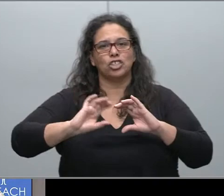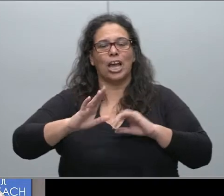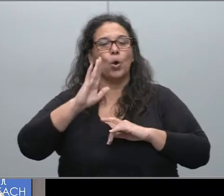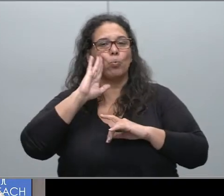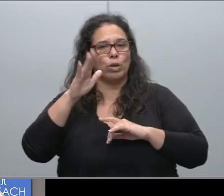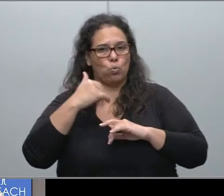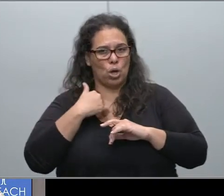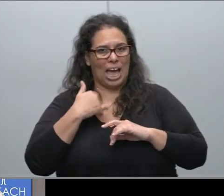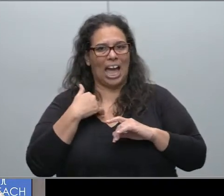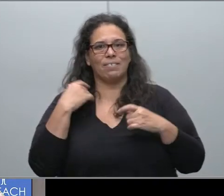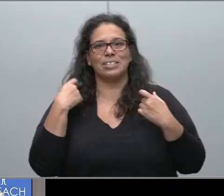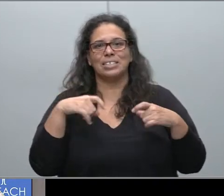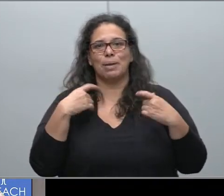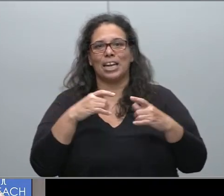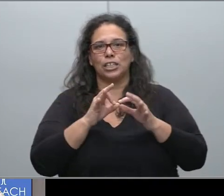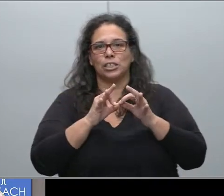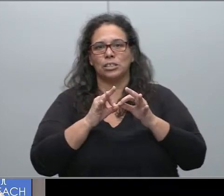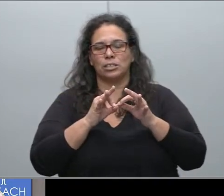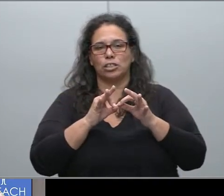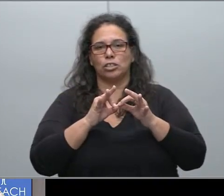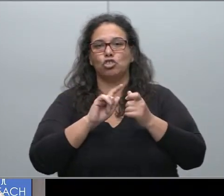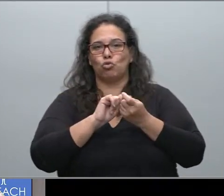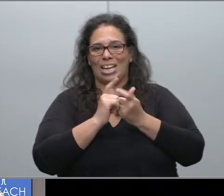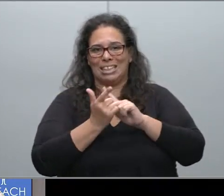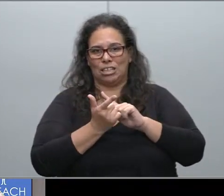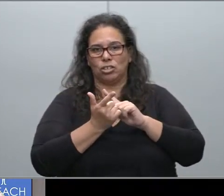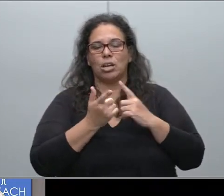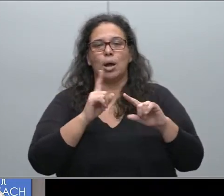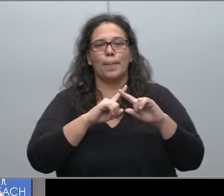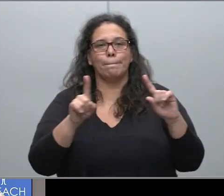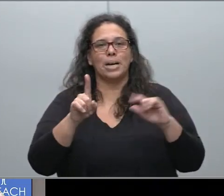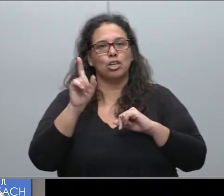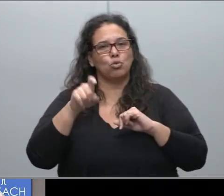You know, this make me so much,